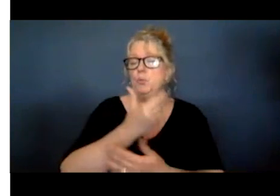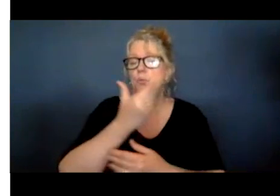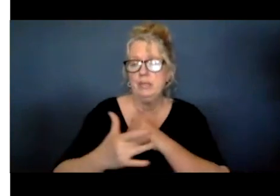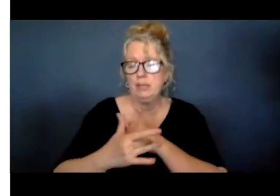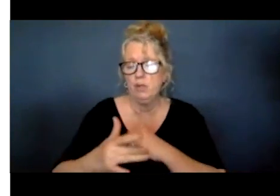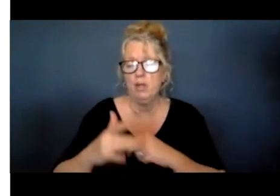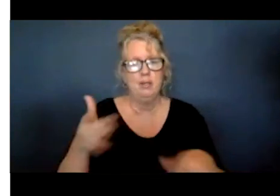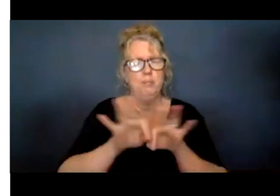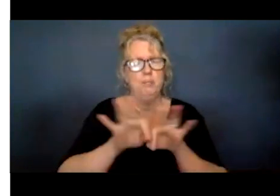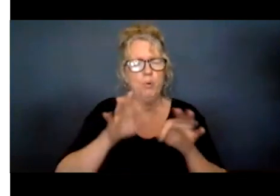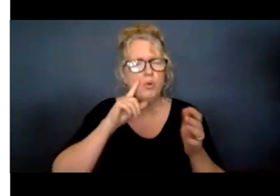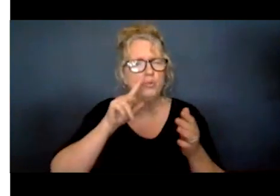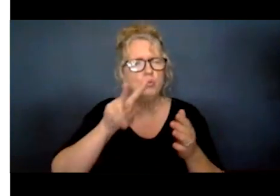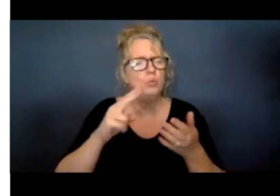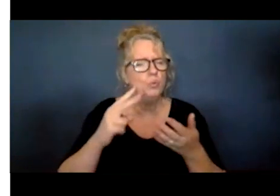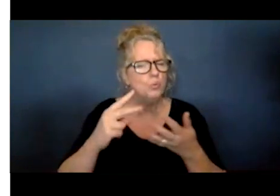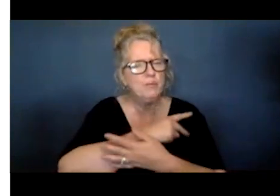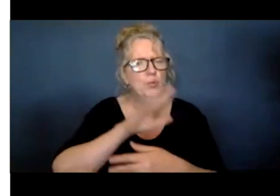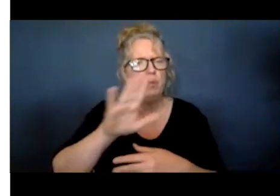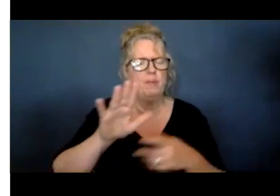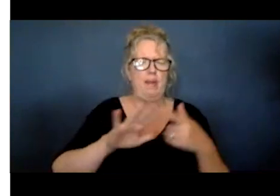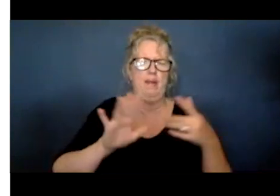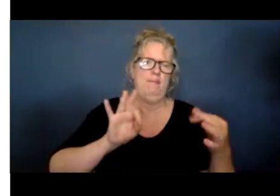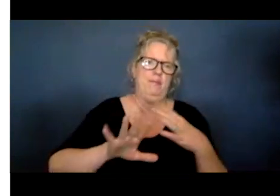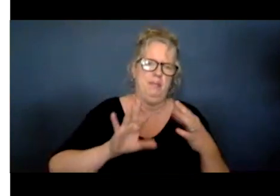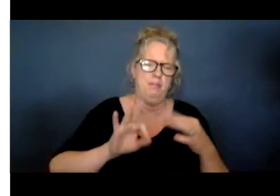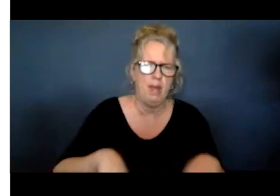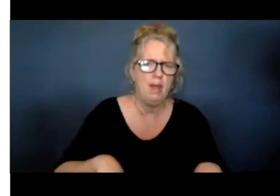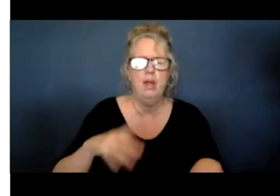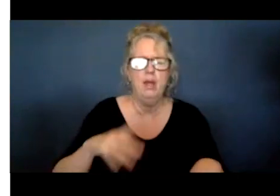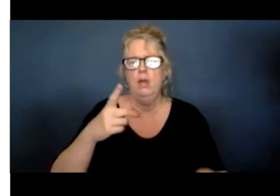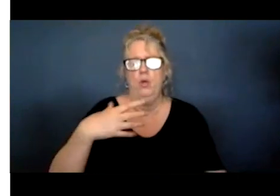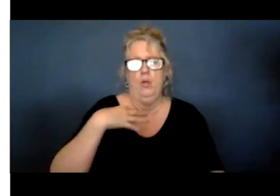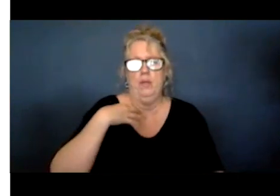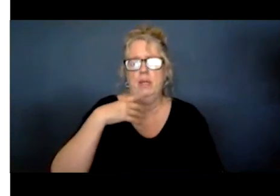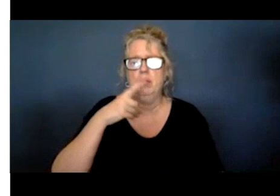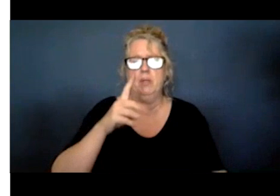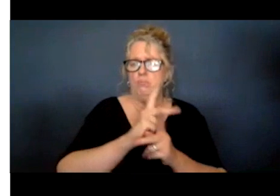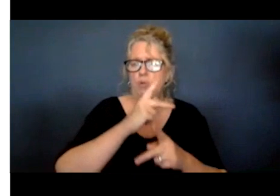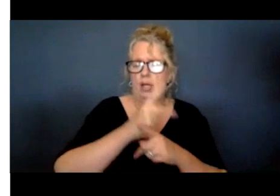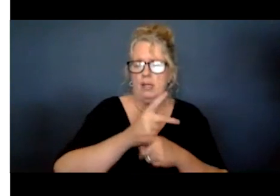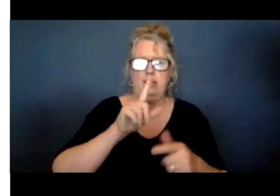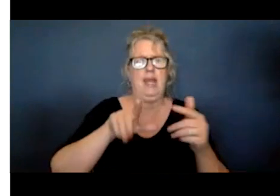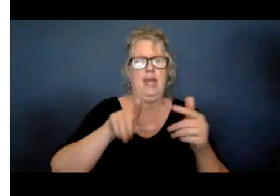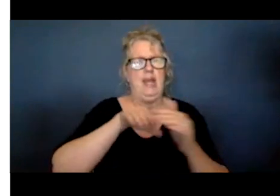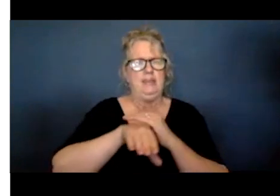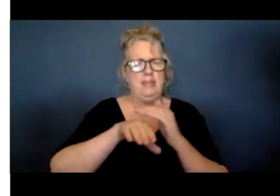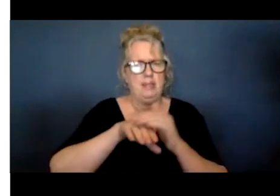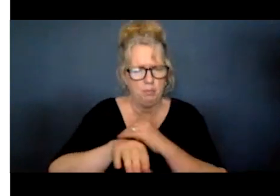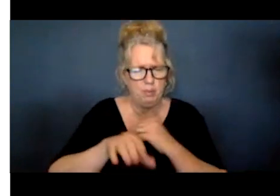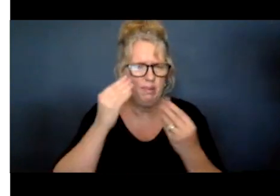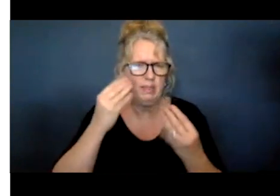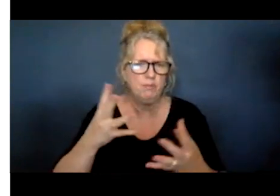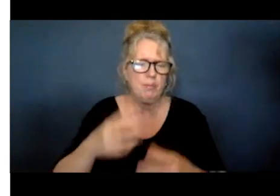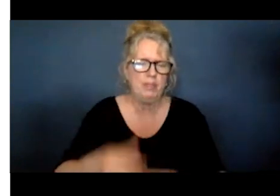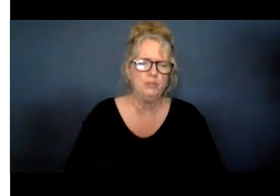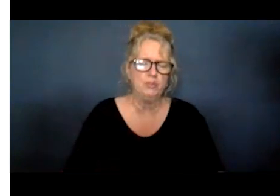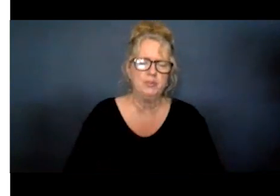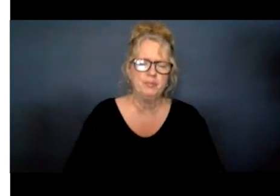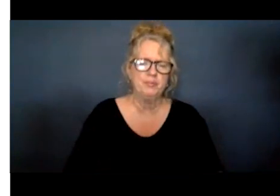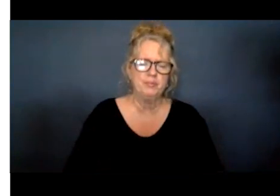be sure to review the vendor’s VPAT, or Voluntary Product Accessibility Template – also sometimes